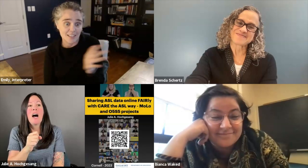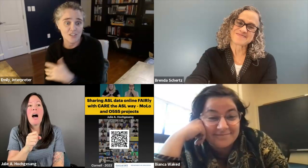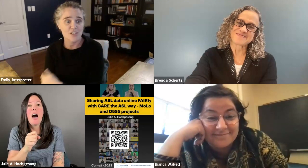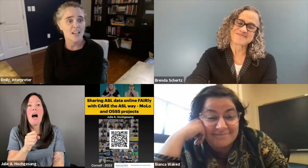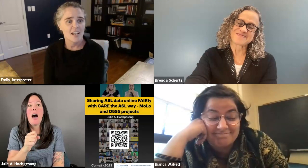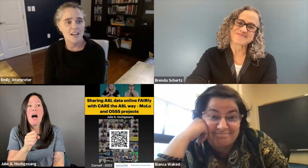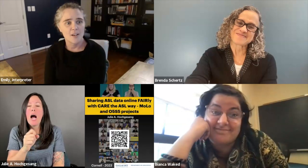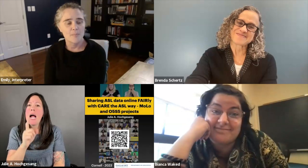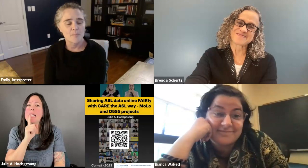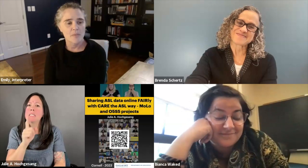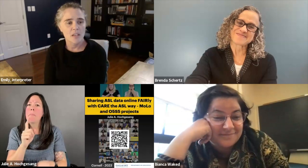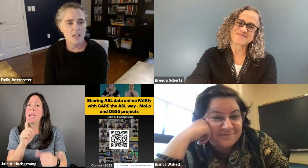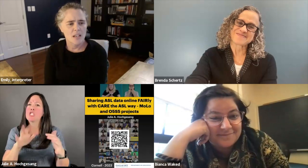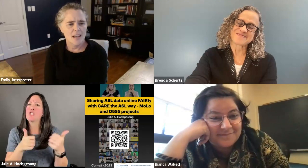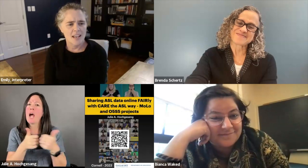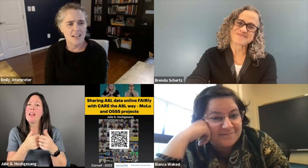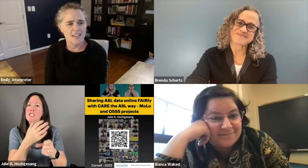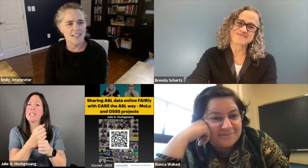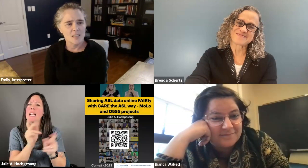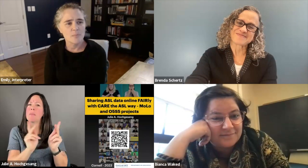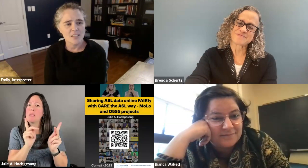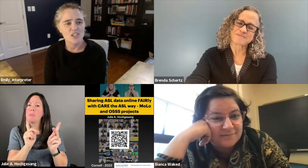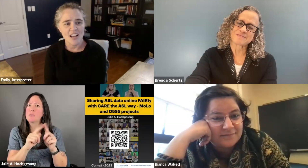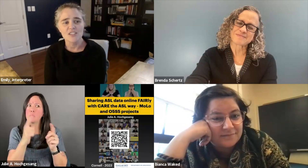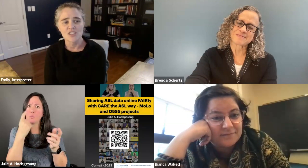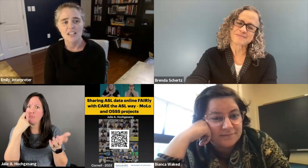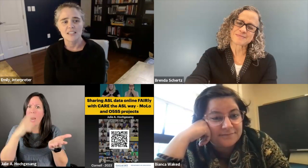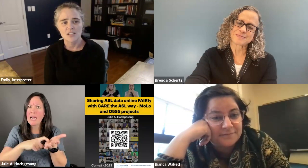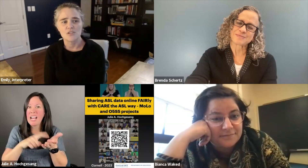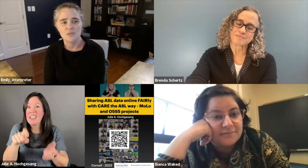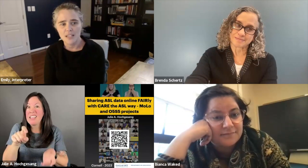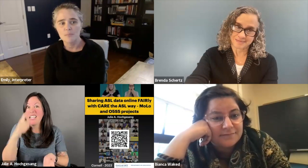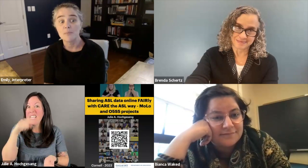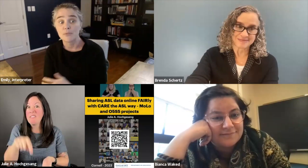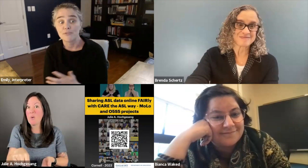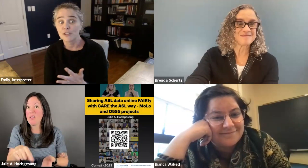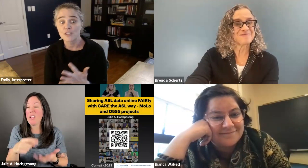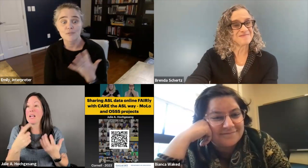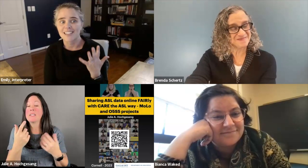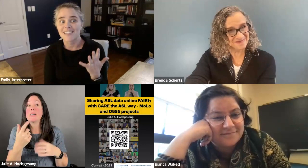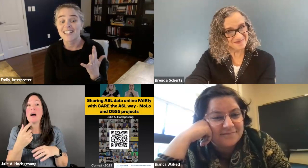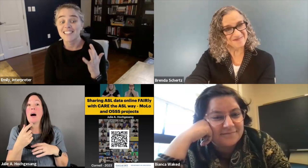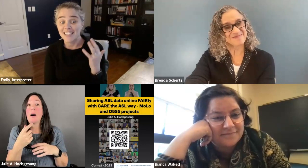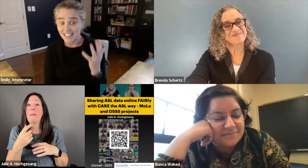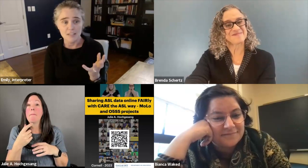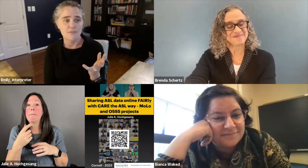gosh and it's been challenging to get people first to recognize the need for